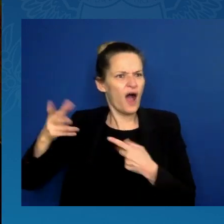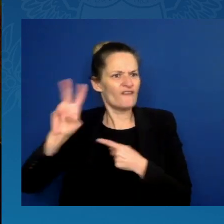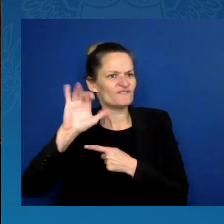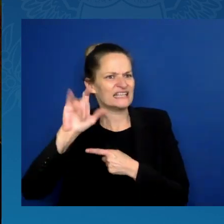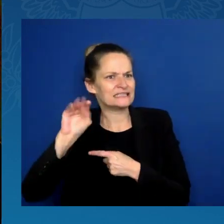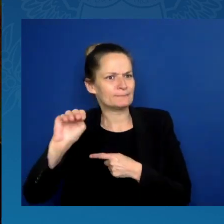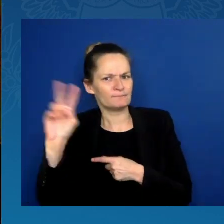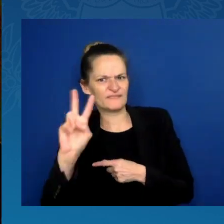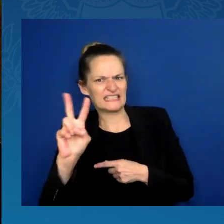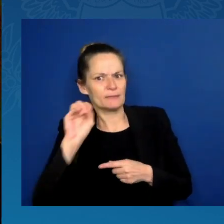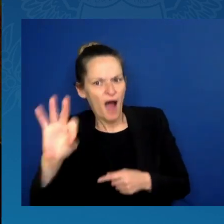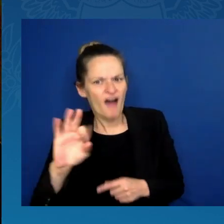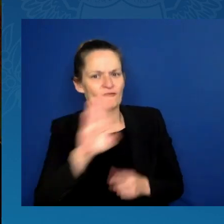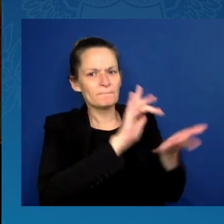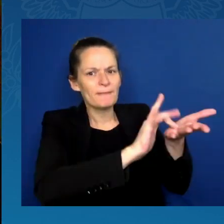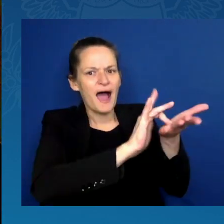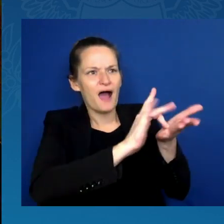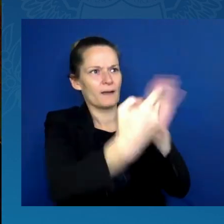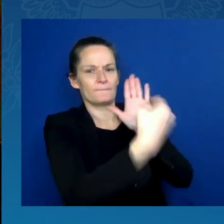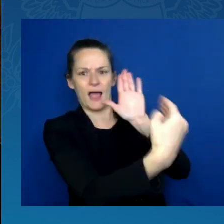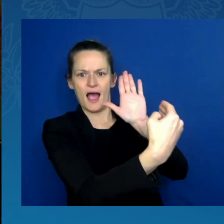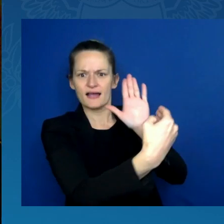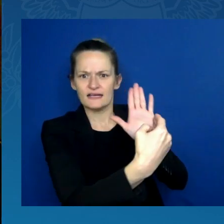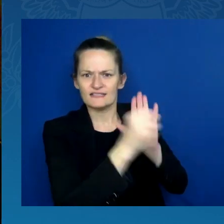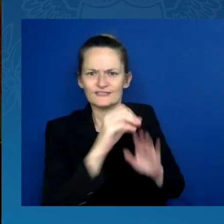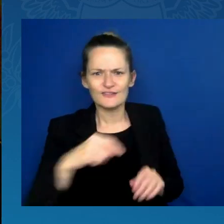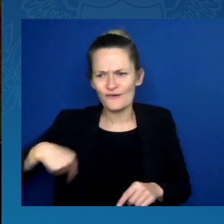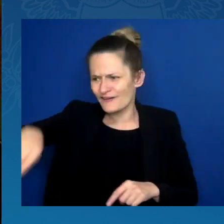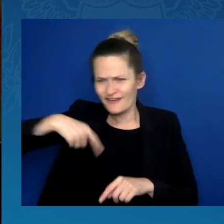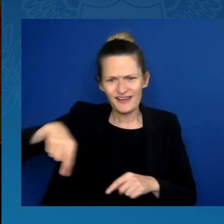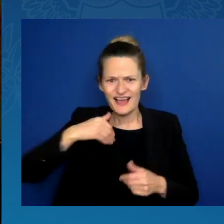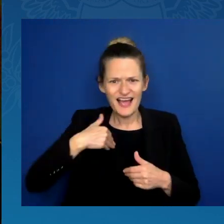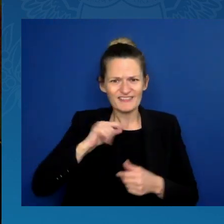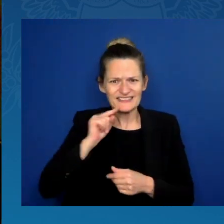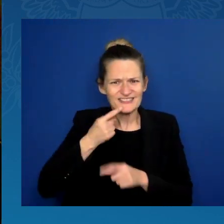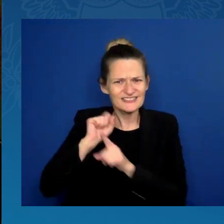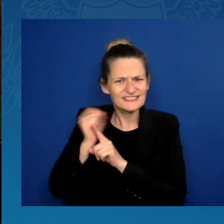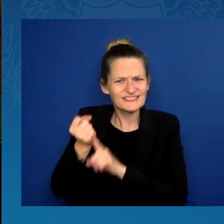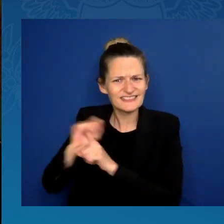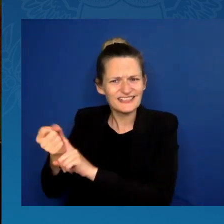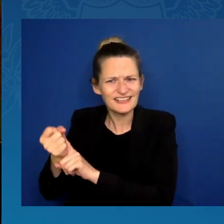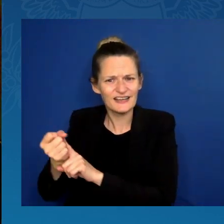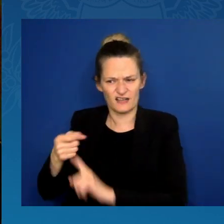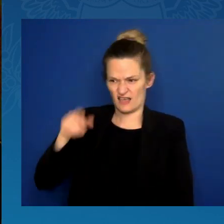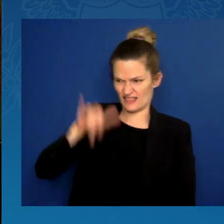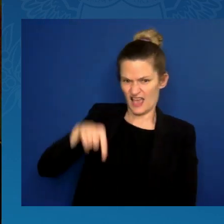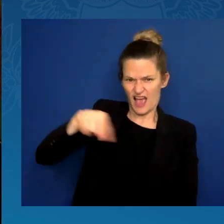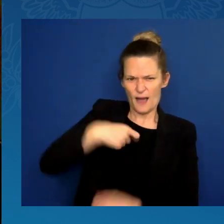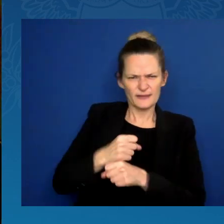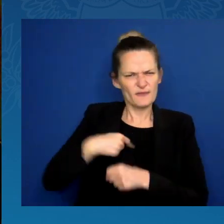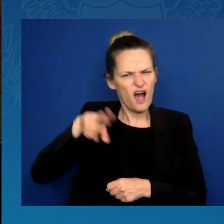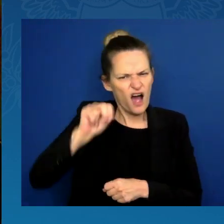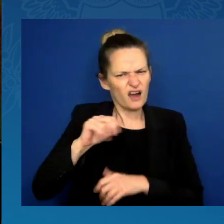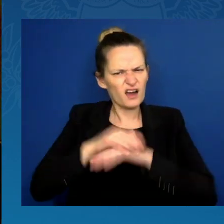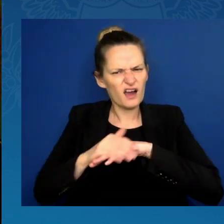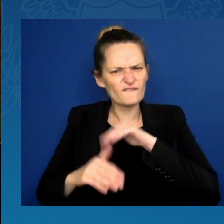They made inappropriate comments. And they left me uncomfortable on vulnerable point in my life. That shouldn't happen to anybody.